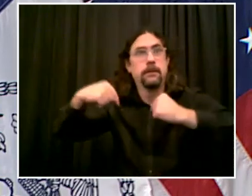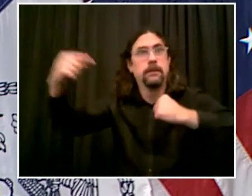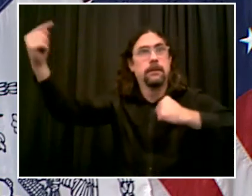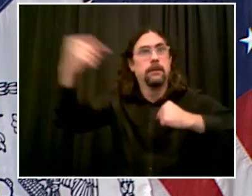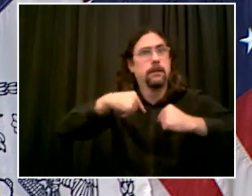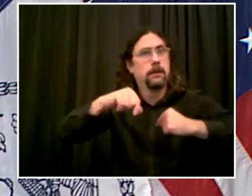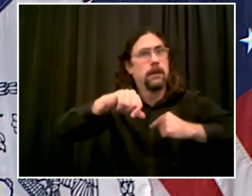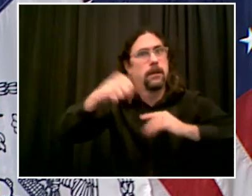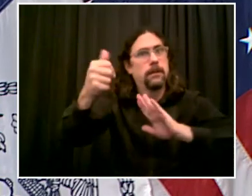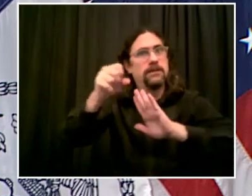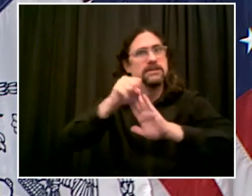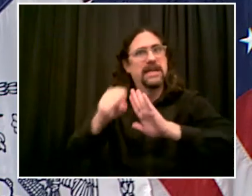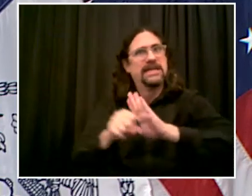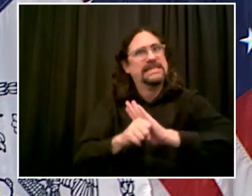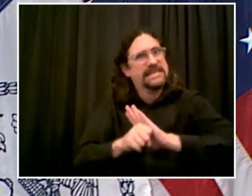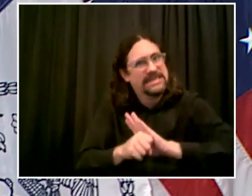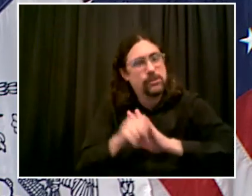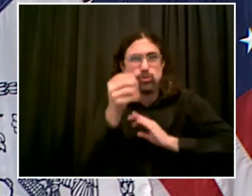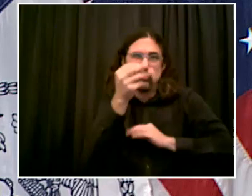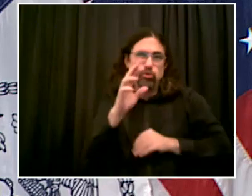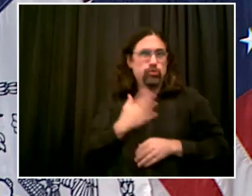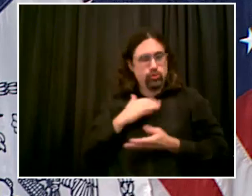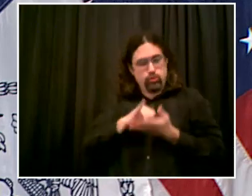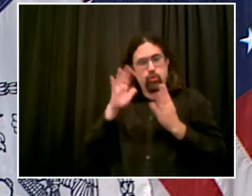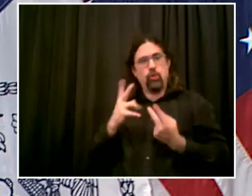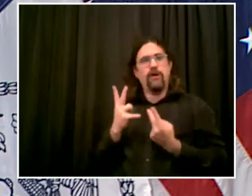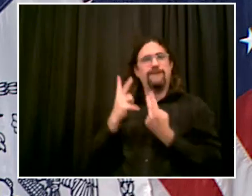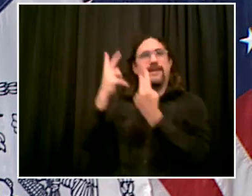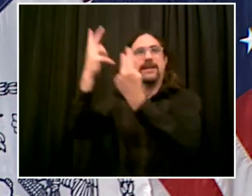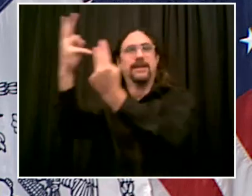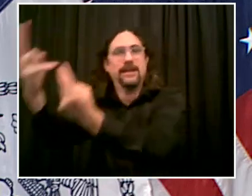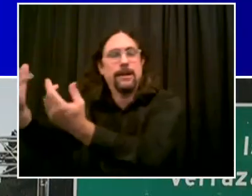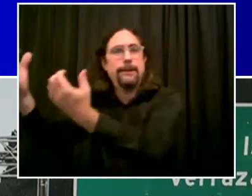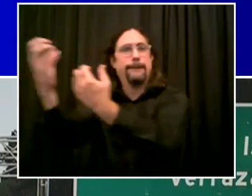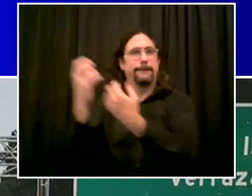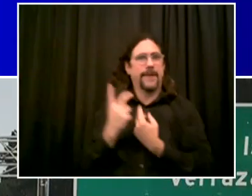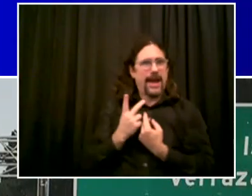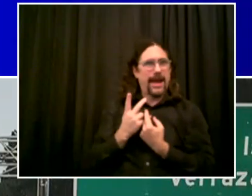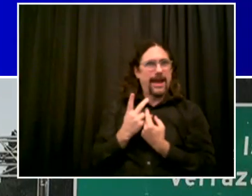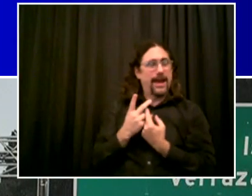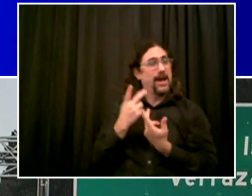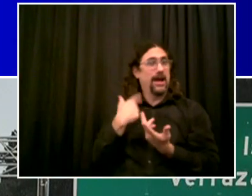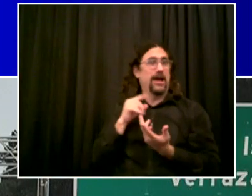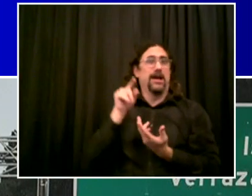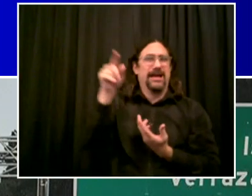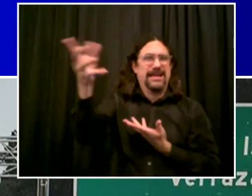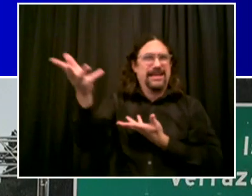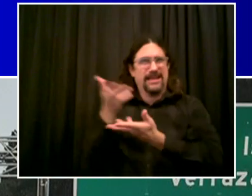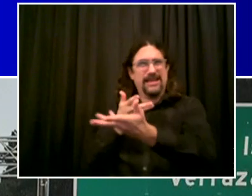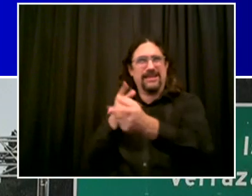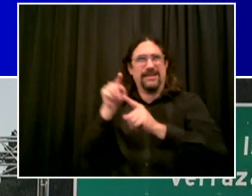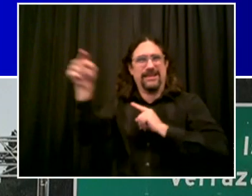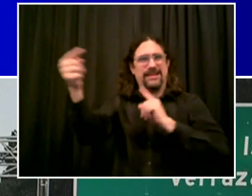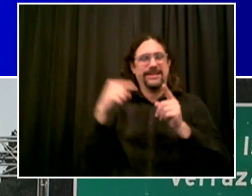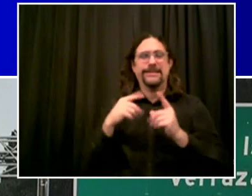YORK CITY THAT HAVE TRAVELED TO PLACES THAT